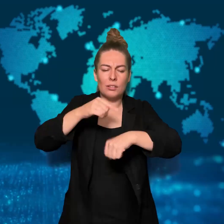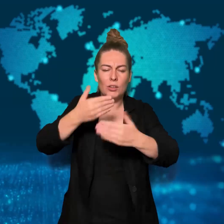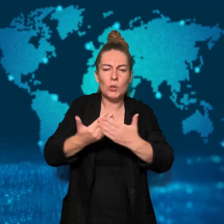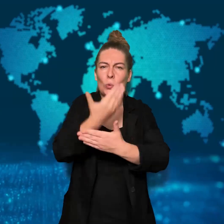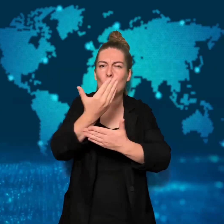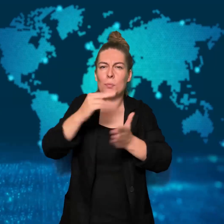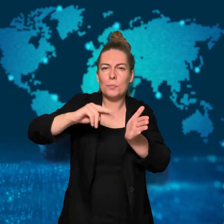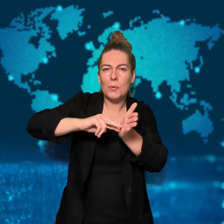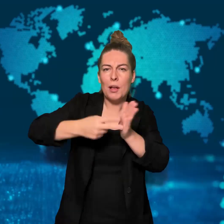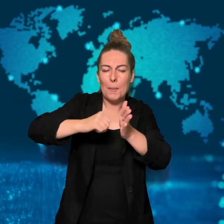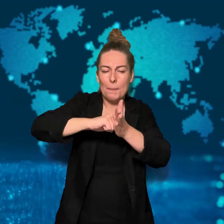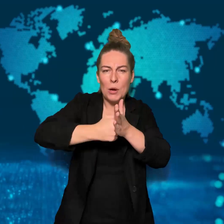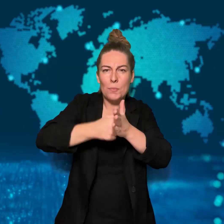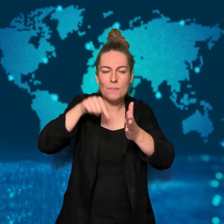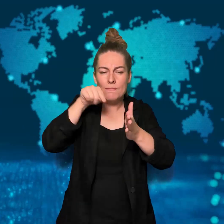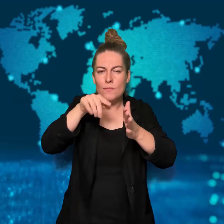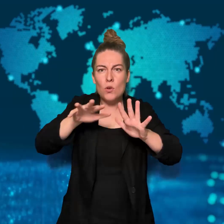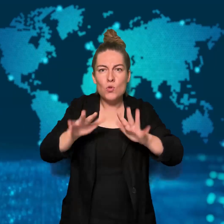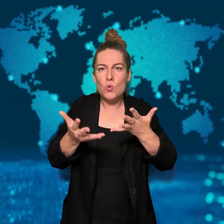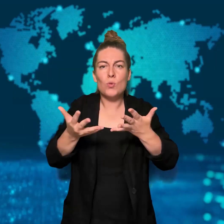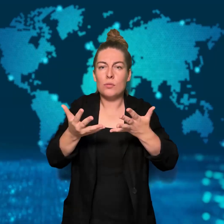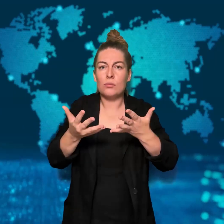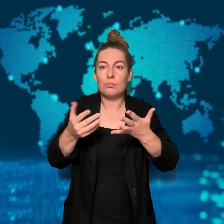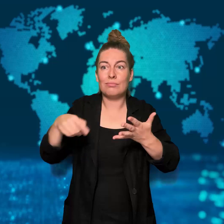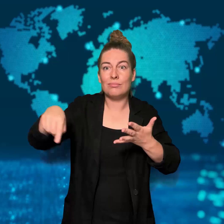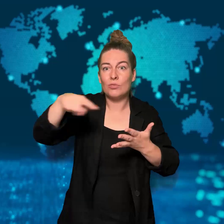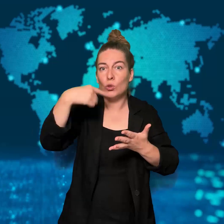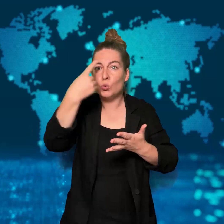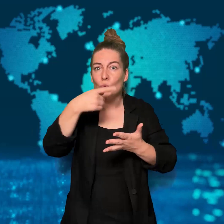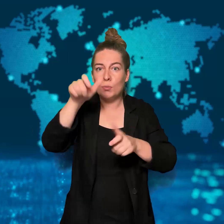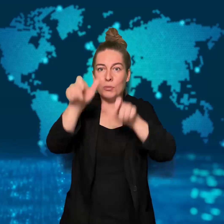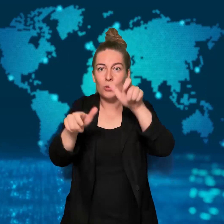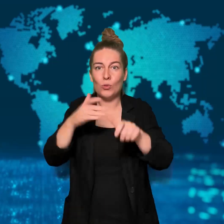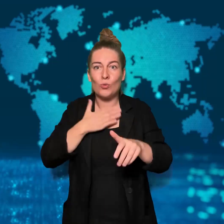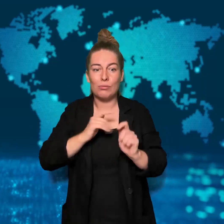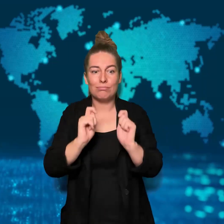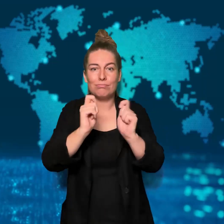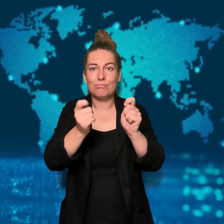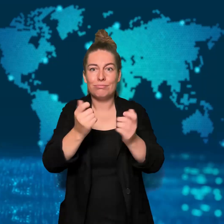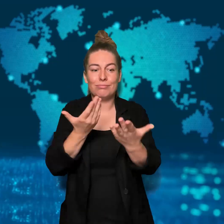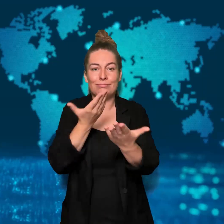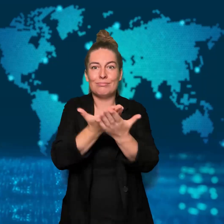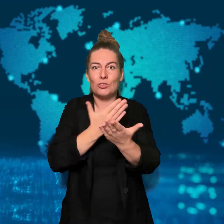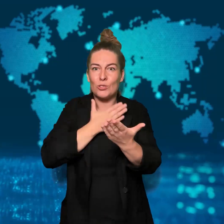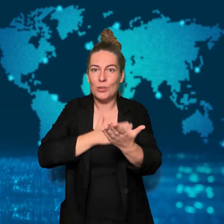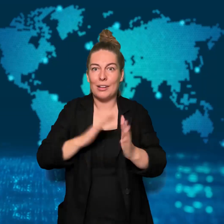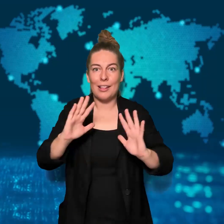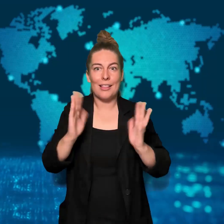A portion of the agreement focuses on a plan that could provide for